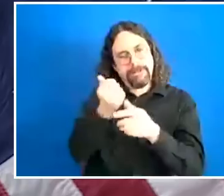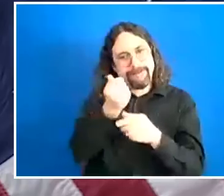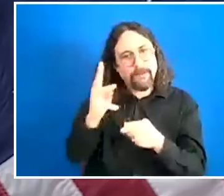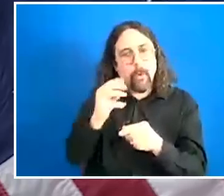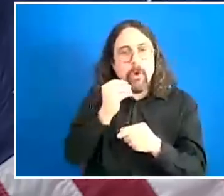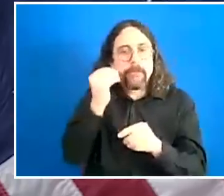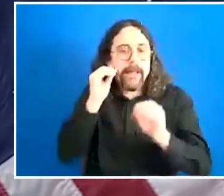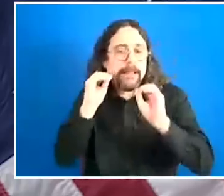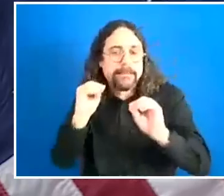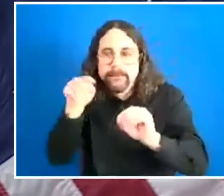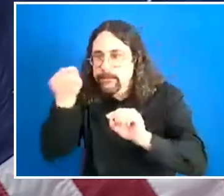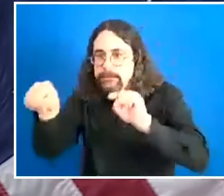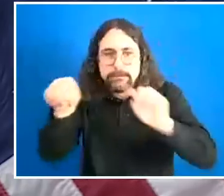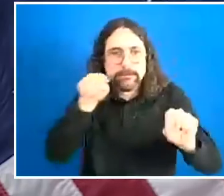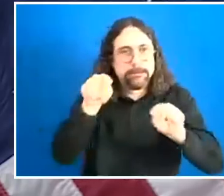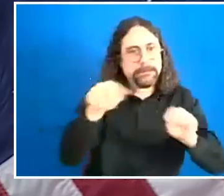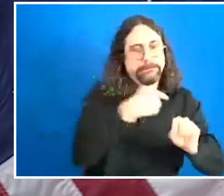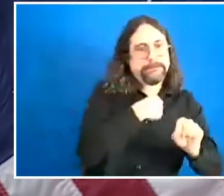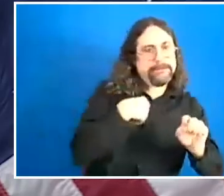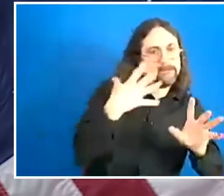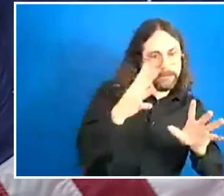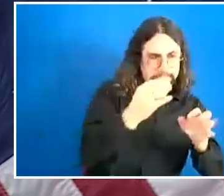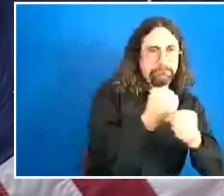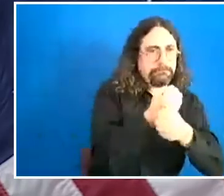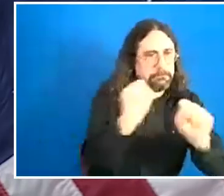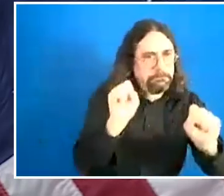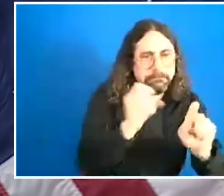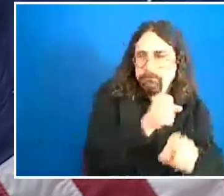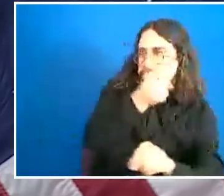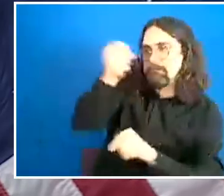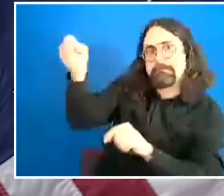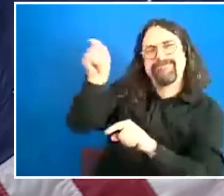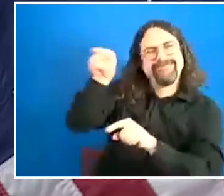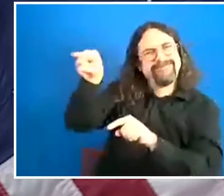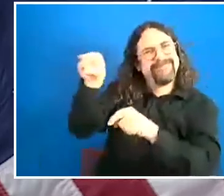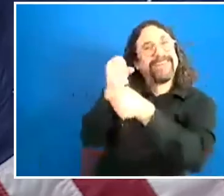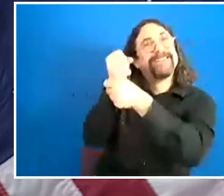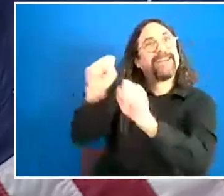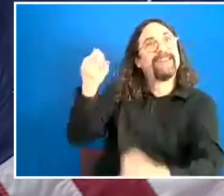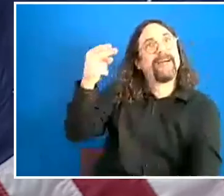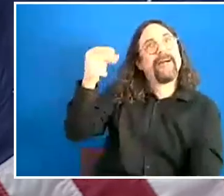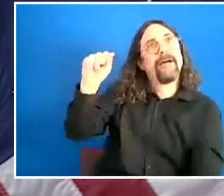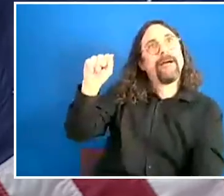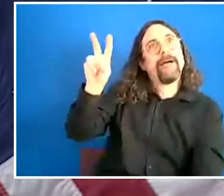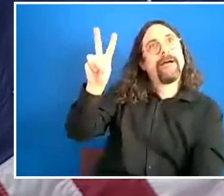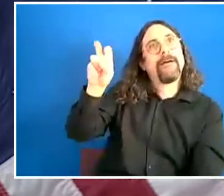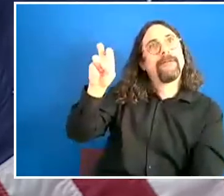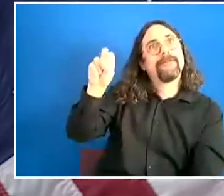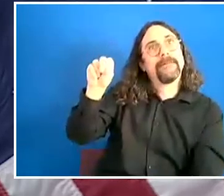OUTREACH WORKERS REPORT BACK IS THEY NEED MORE SAFE HAVEN OFFICERS. AND THAT'S WHAT WE'LL CONTINUE TO